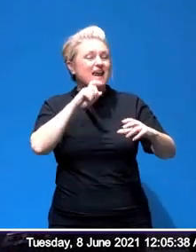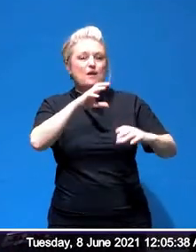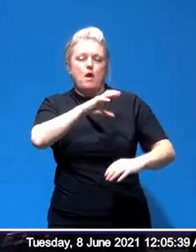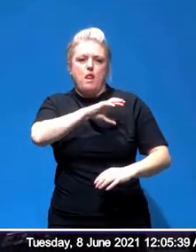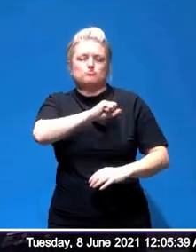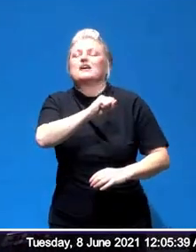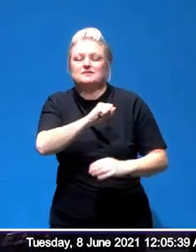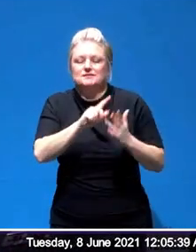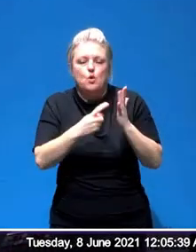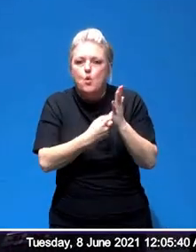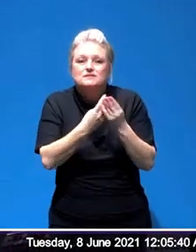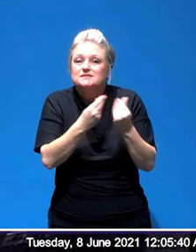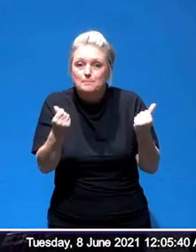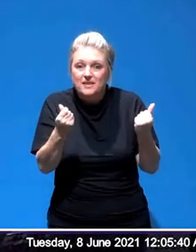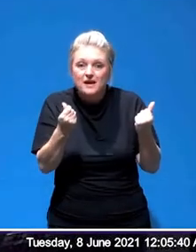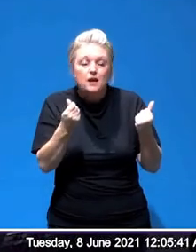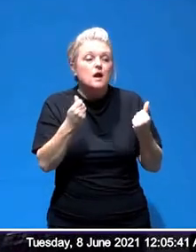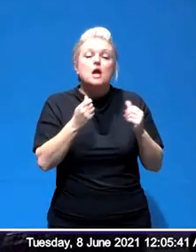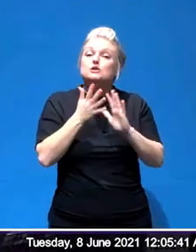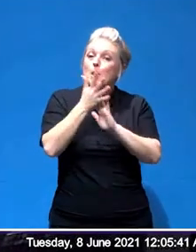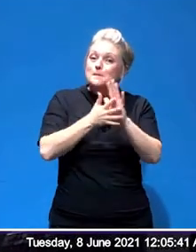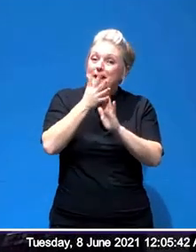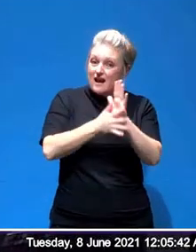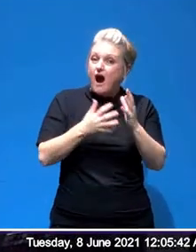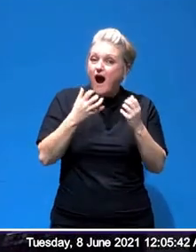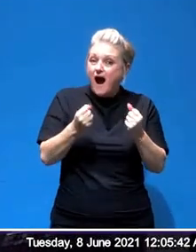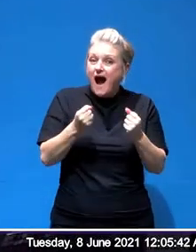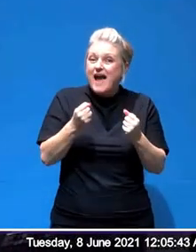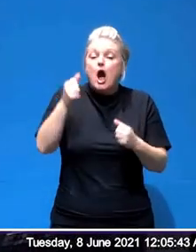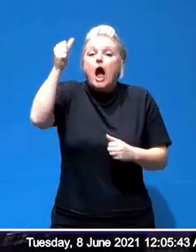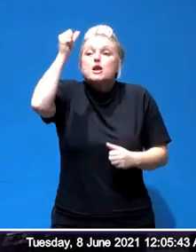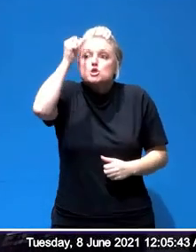So I've got that knowledge of what's happened in the history, I know